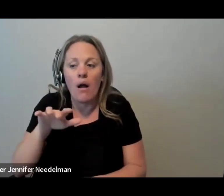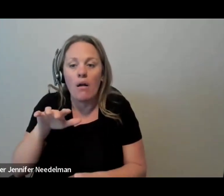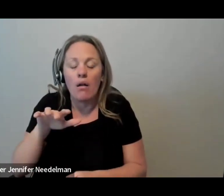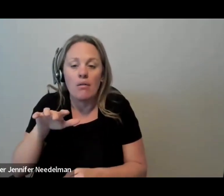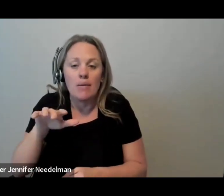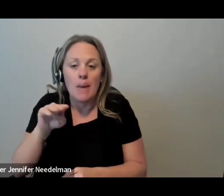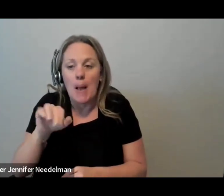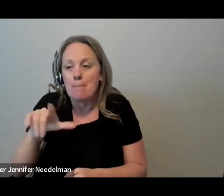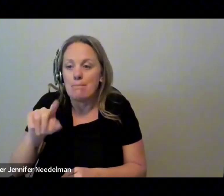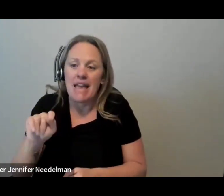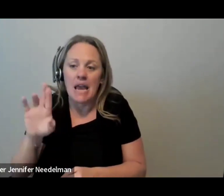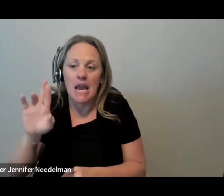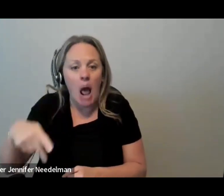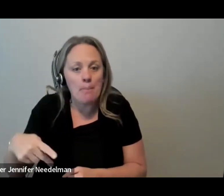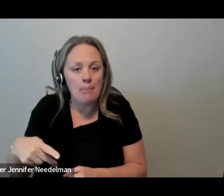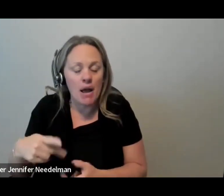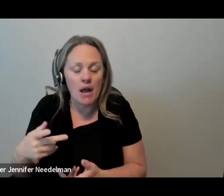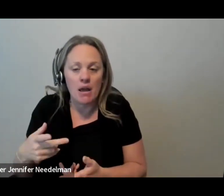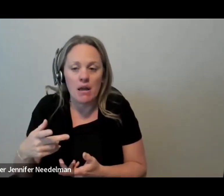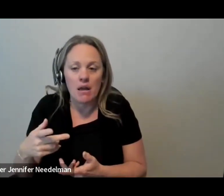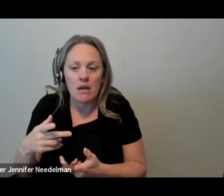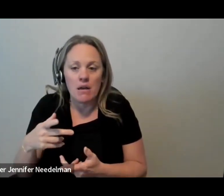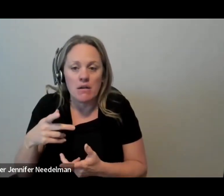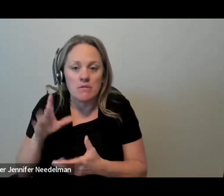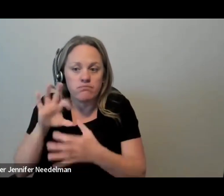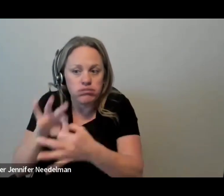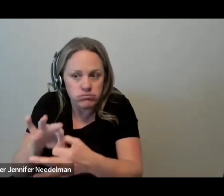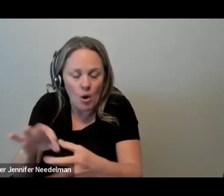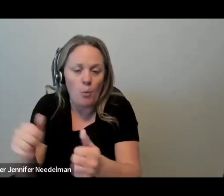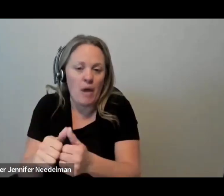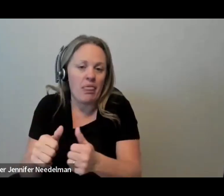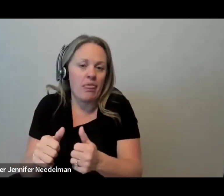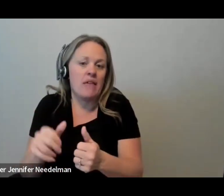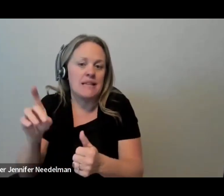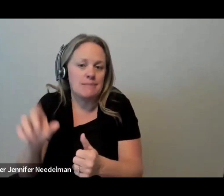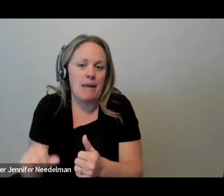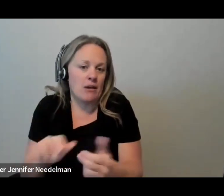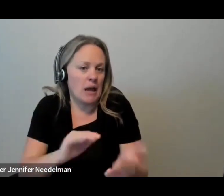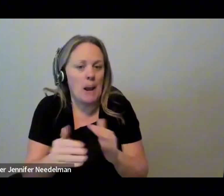get plugged in with the disability community, attend conferences, you know, I see Teach Access,